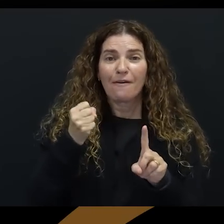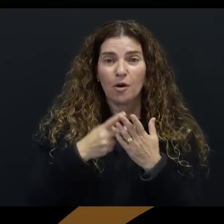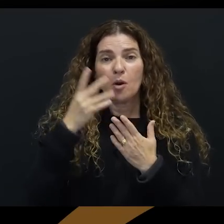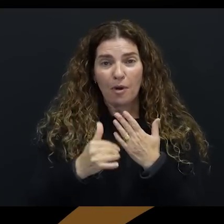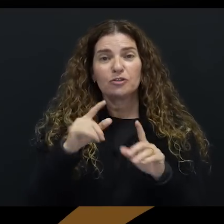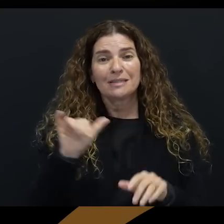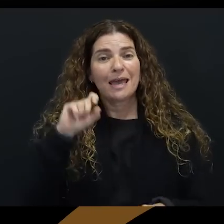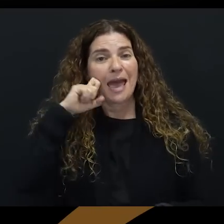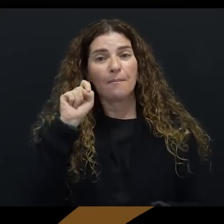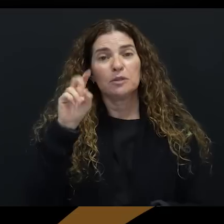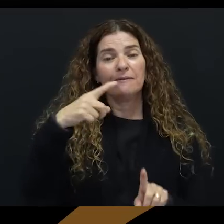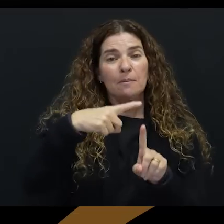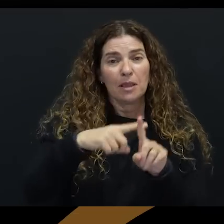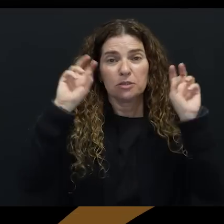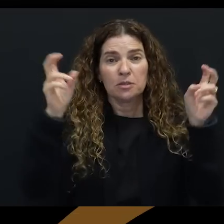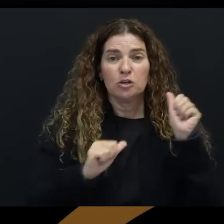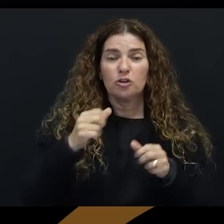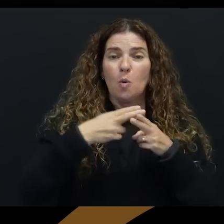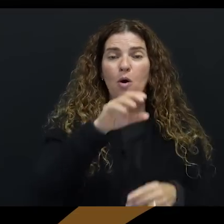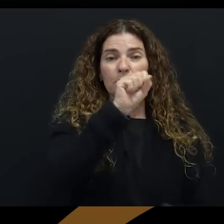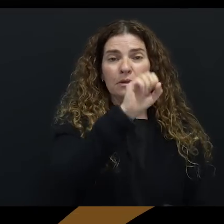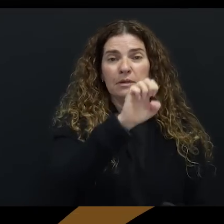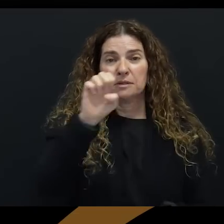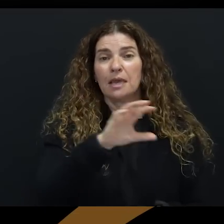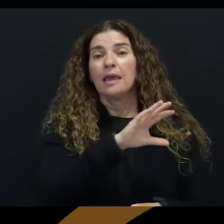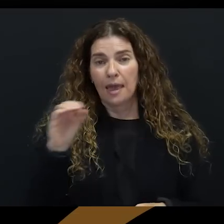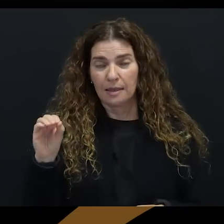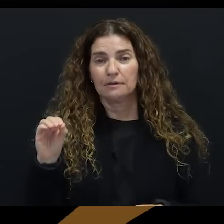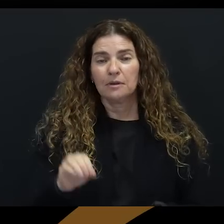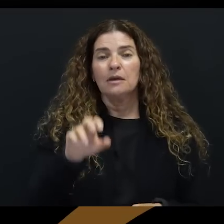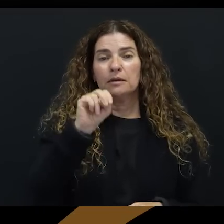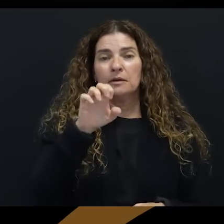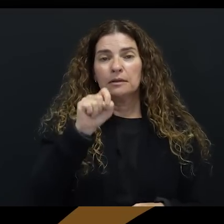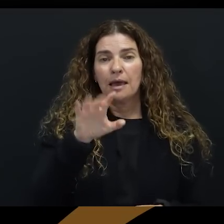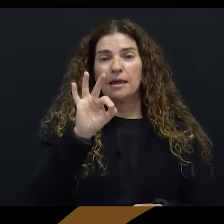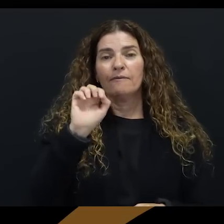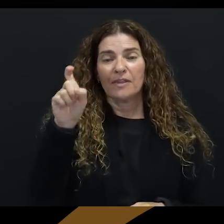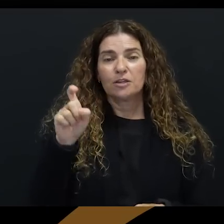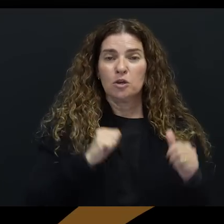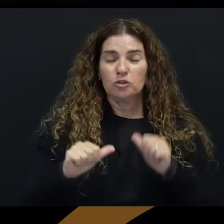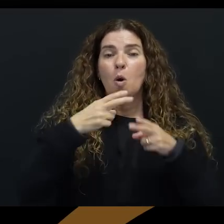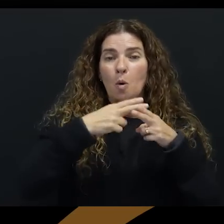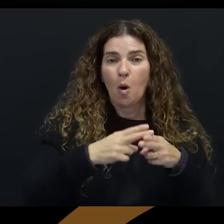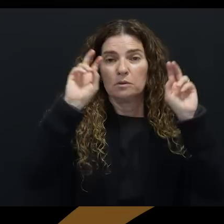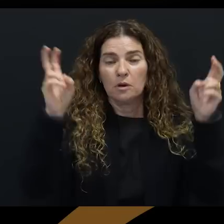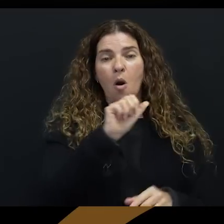who has worked on groundbreaking projects like Apple TV Plus’ “See” and Netflix's “All the Light We Cannot See.”